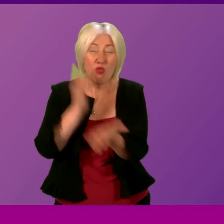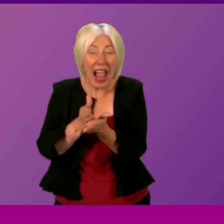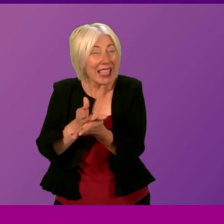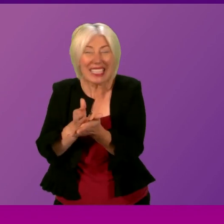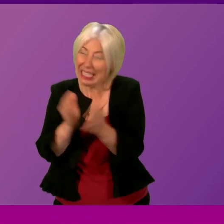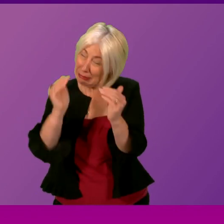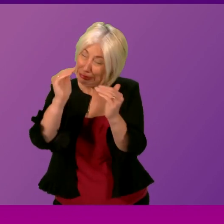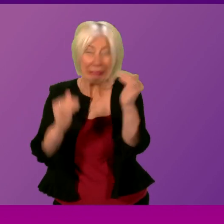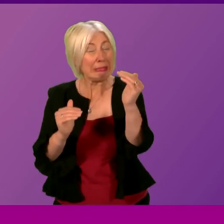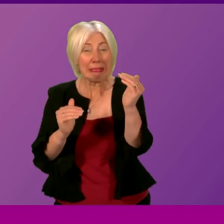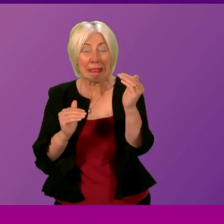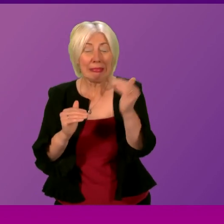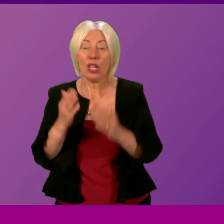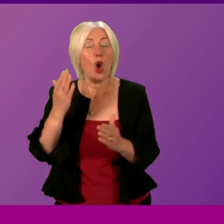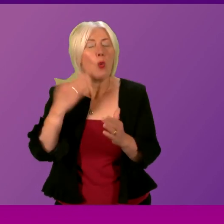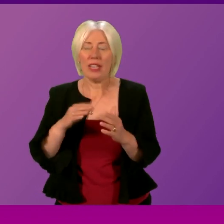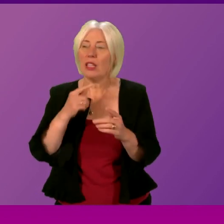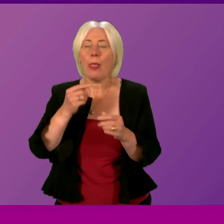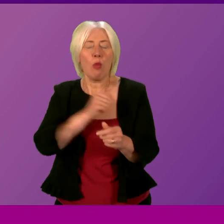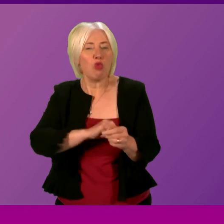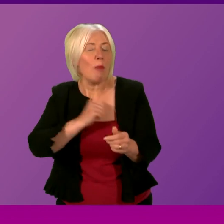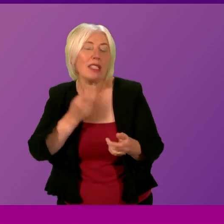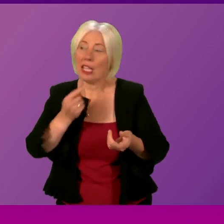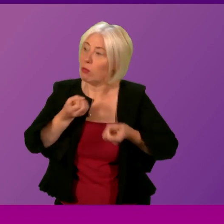requires more than ever-grander promises, with no thought as to how they will work in